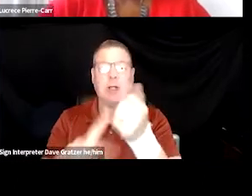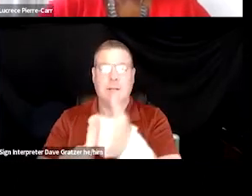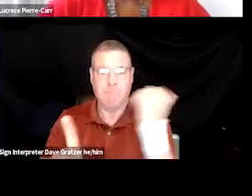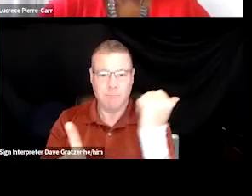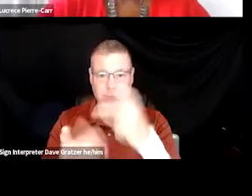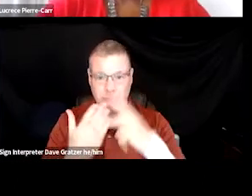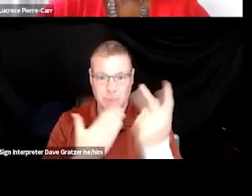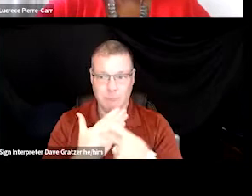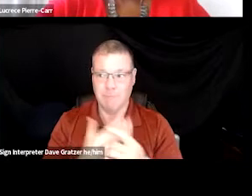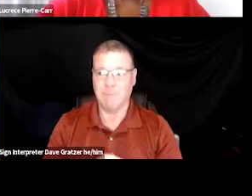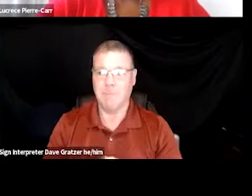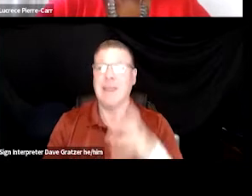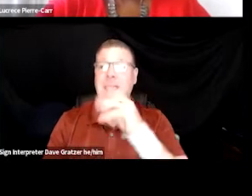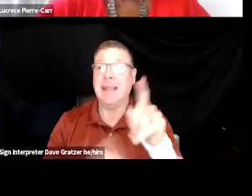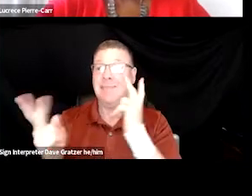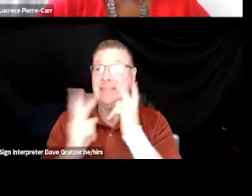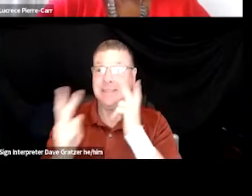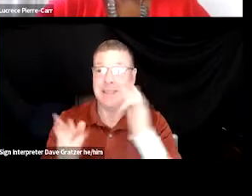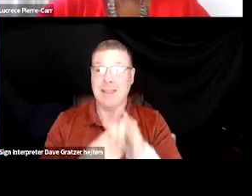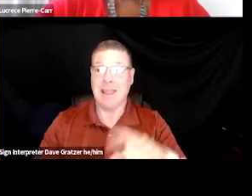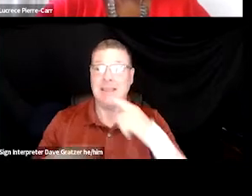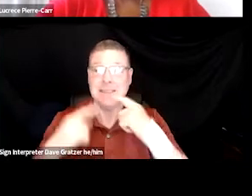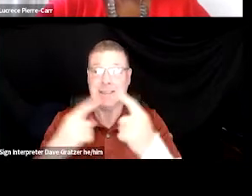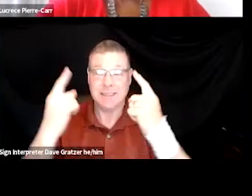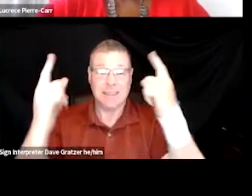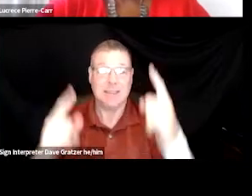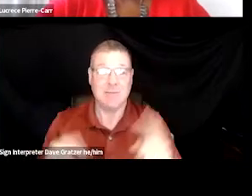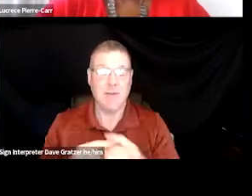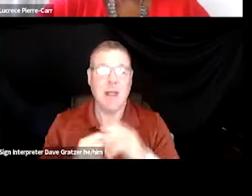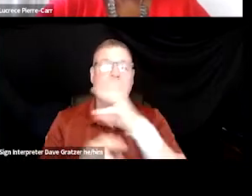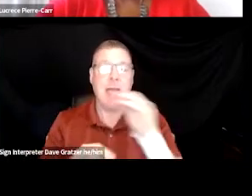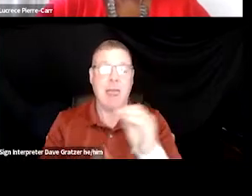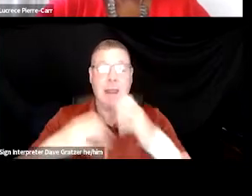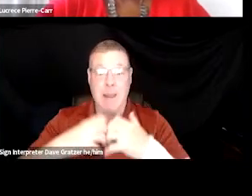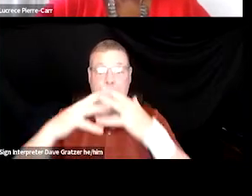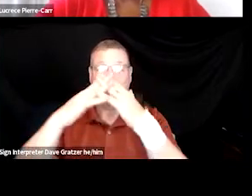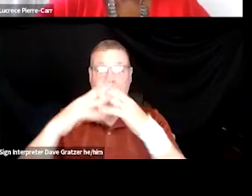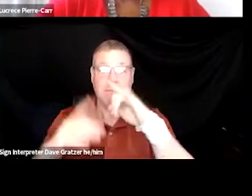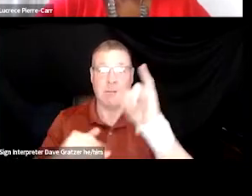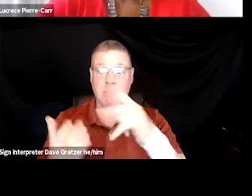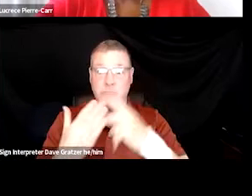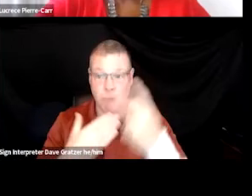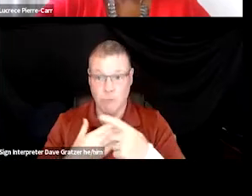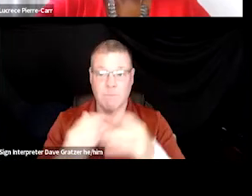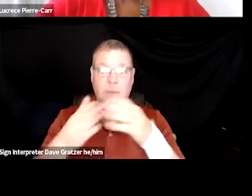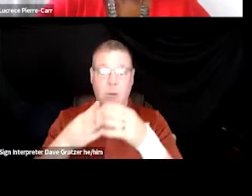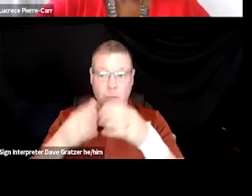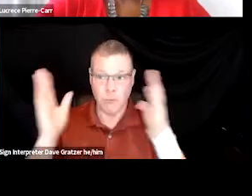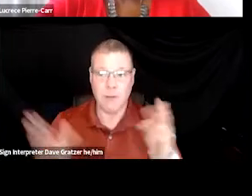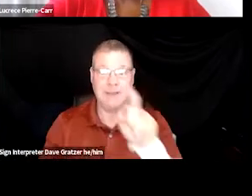Ms. Pierre-Carr has overseen the successful expansion and implementation of these programs across Texas